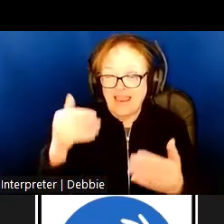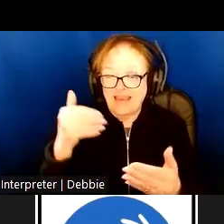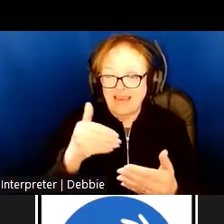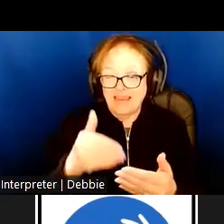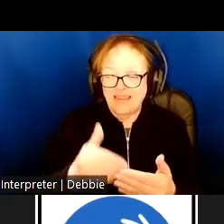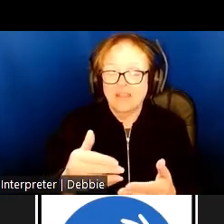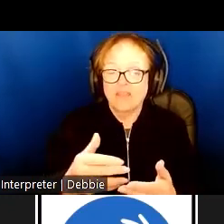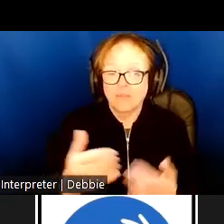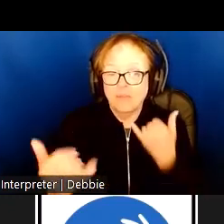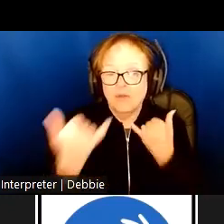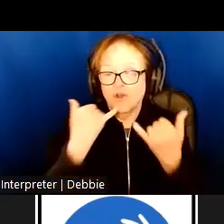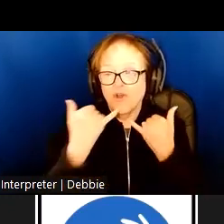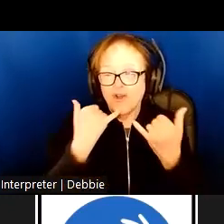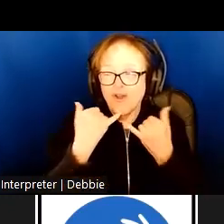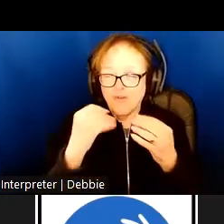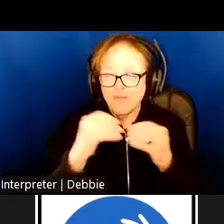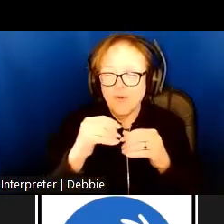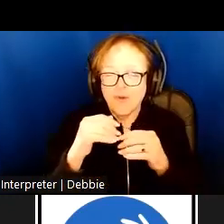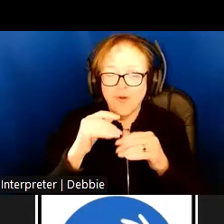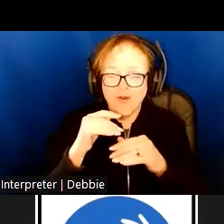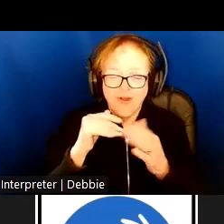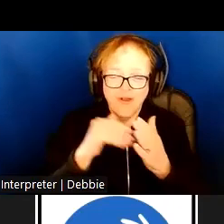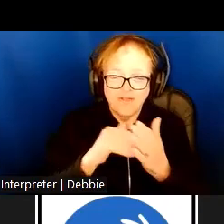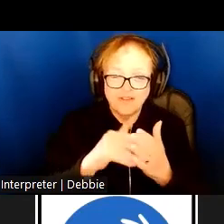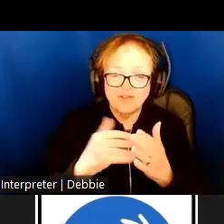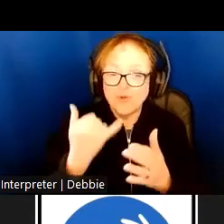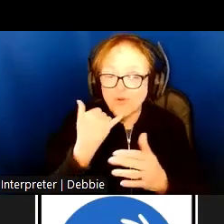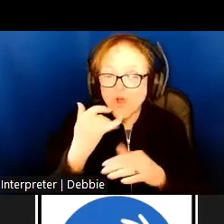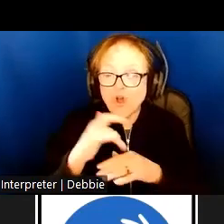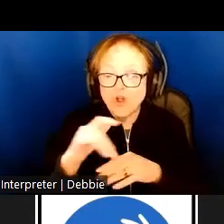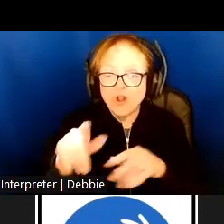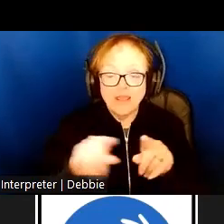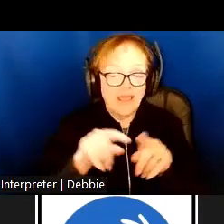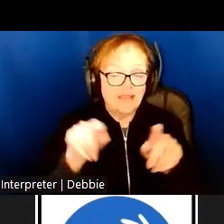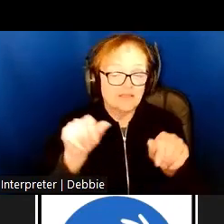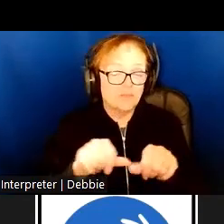in the application process as possible if you need assistance to make sure we can get